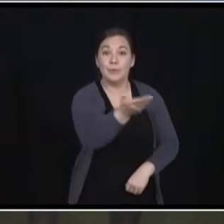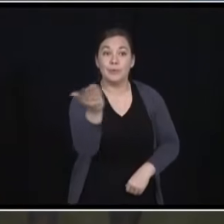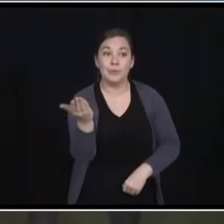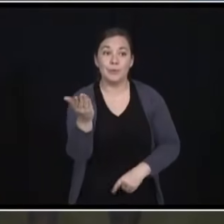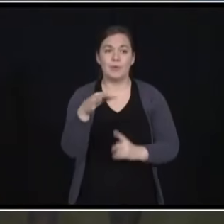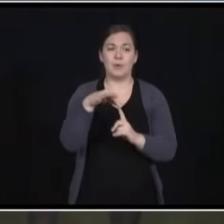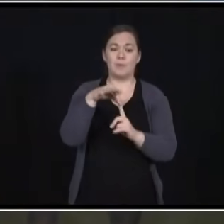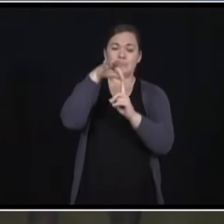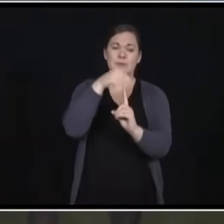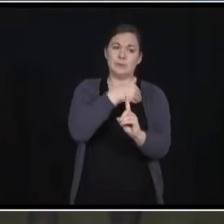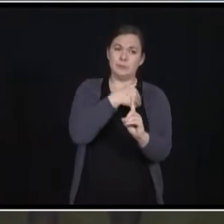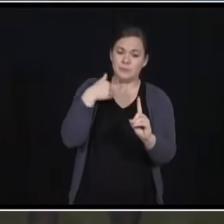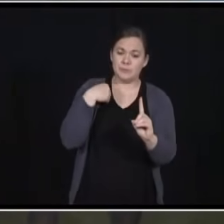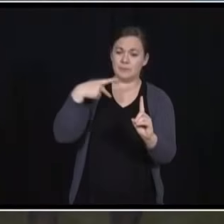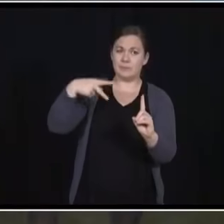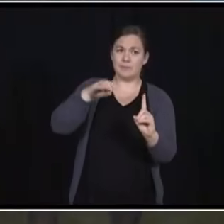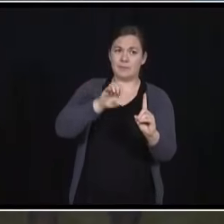particularly in Toronto in